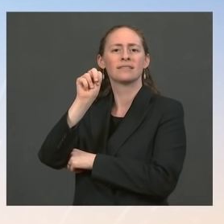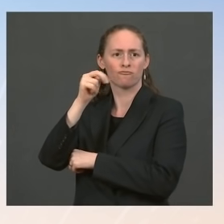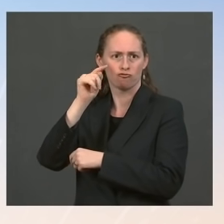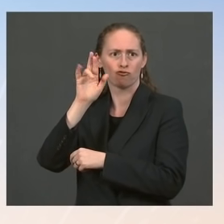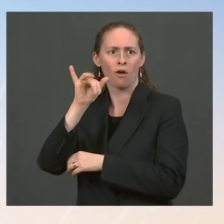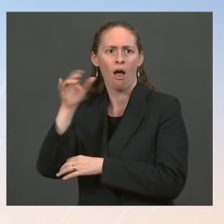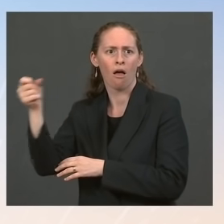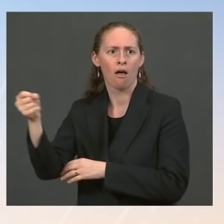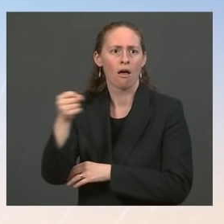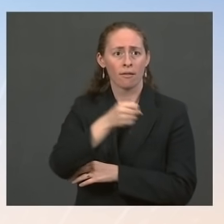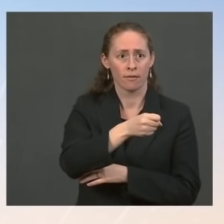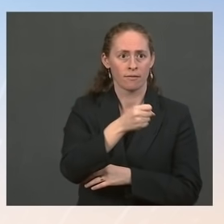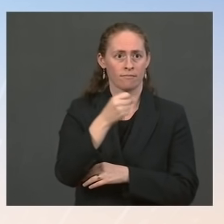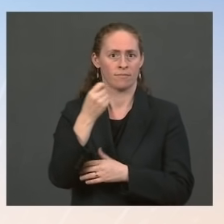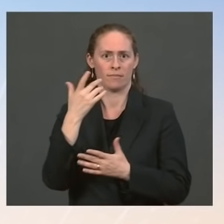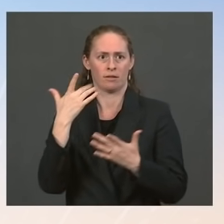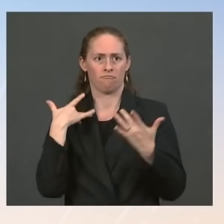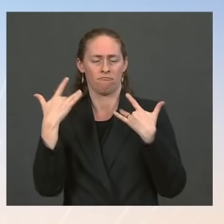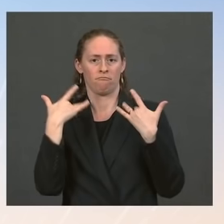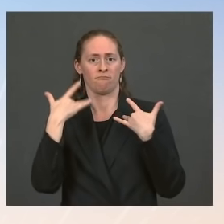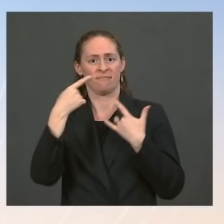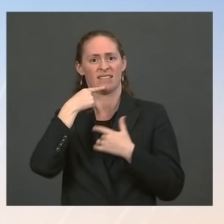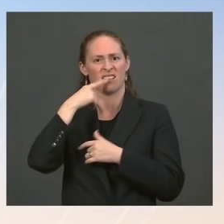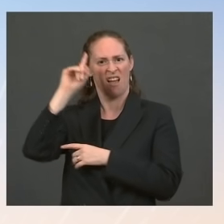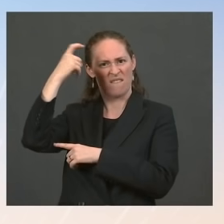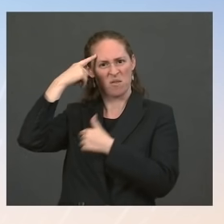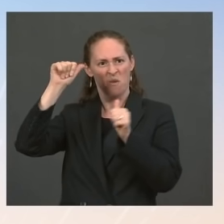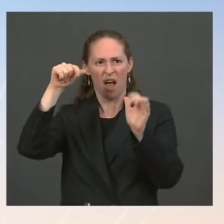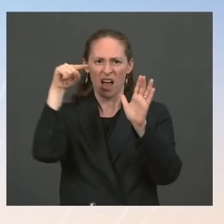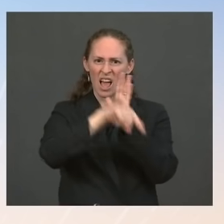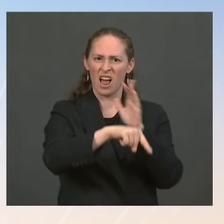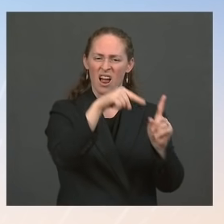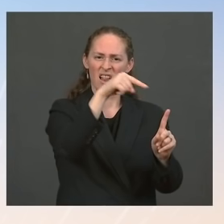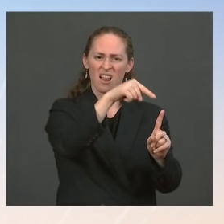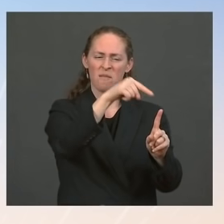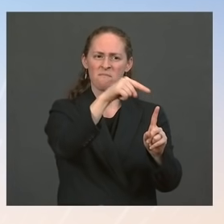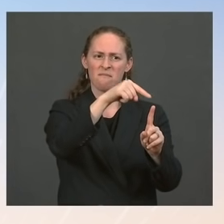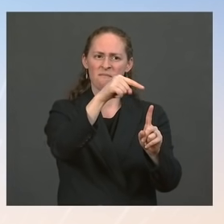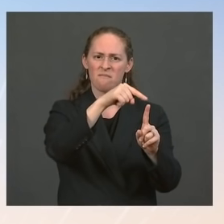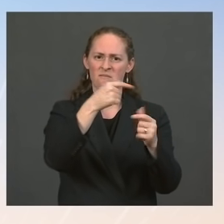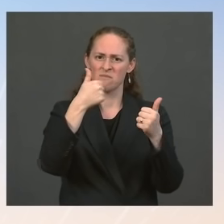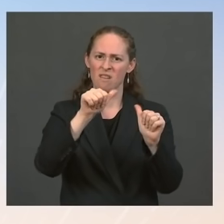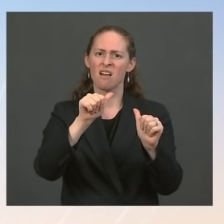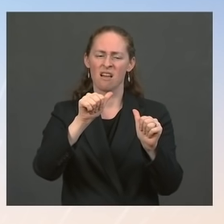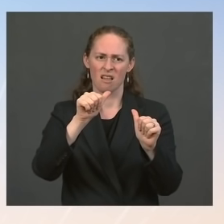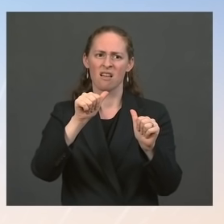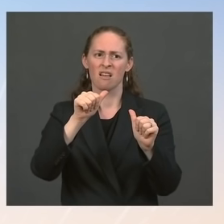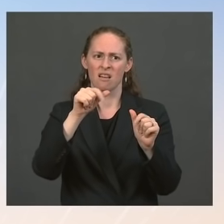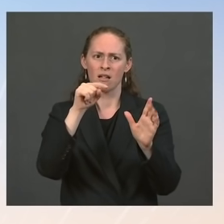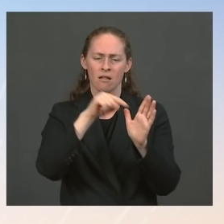this White House will finally stop stonewalling the press pool over the dubious charges against [Assange]--the biggest" --